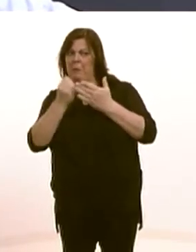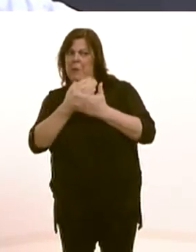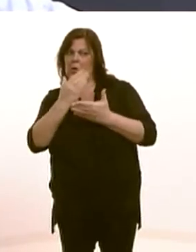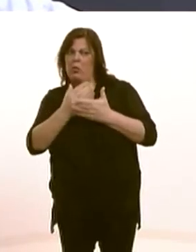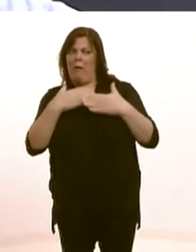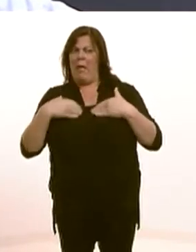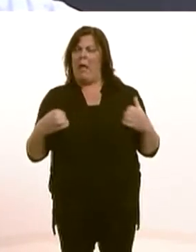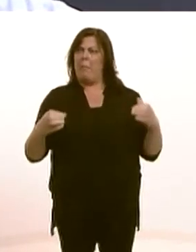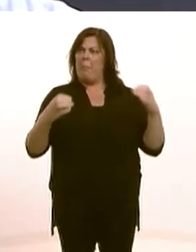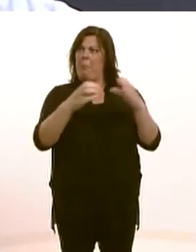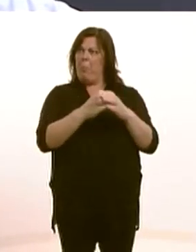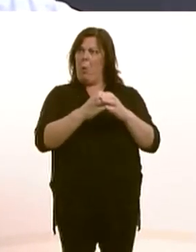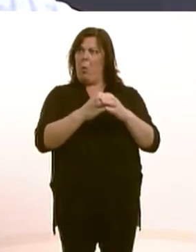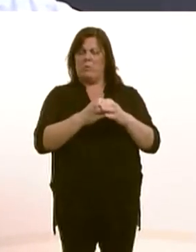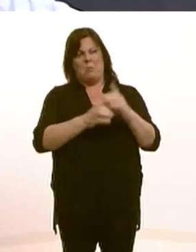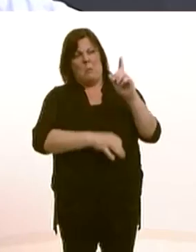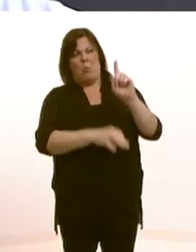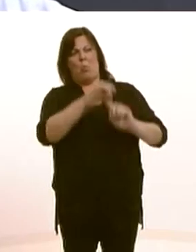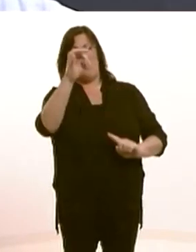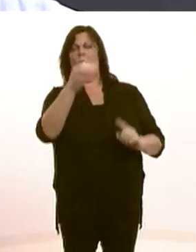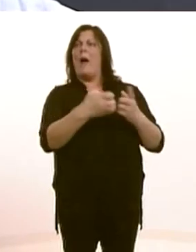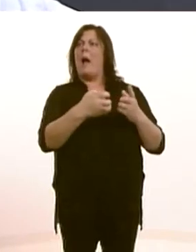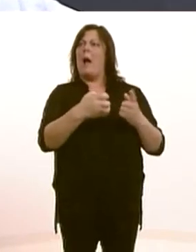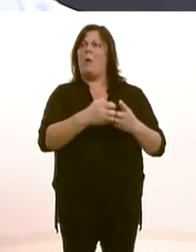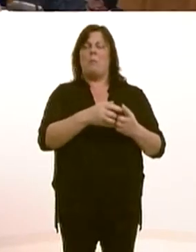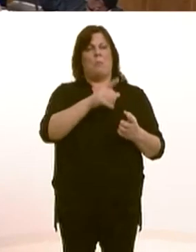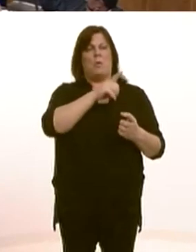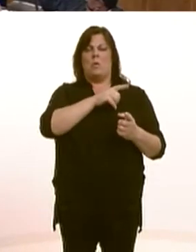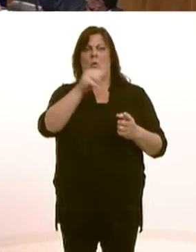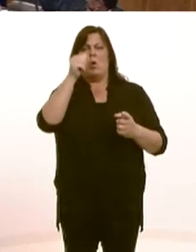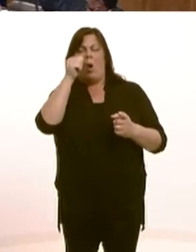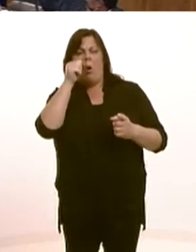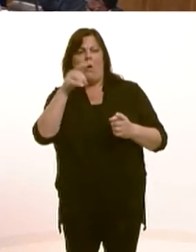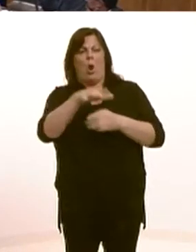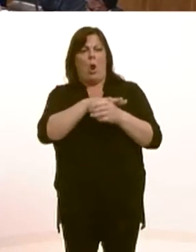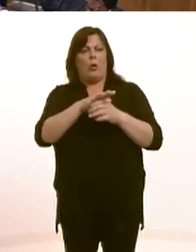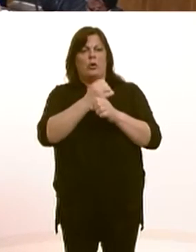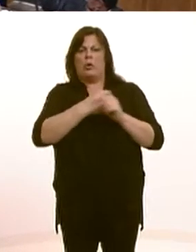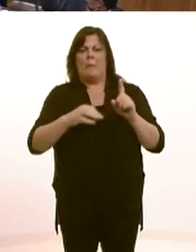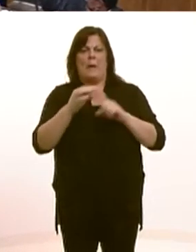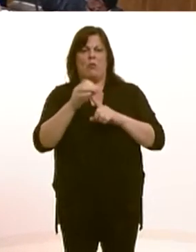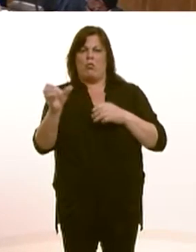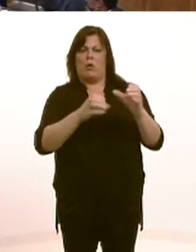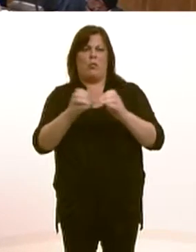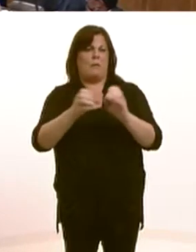step in when local GP practices are not recruiting and are not able to provide the services that we expect?